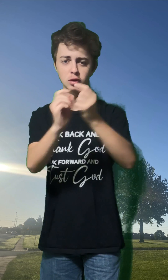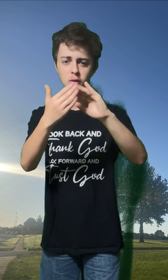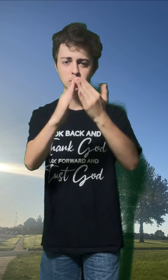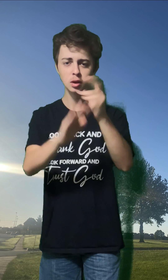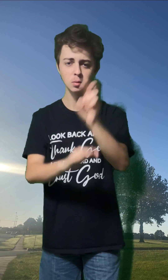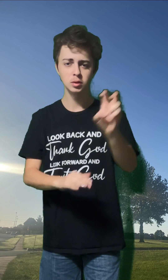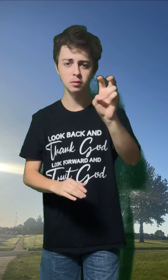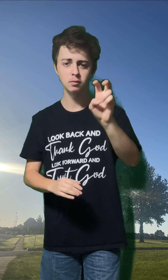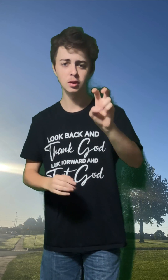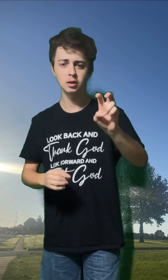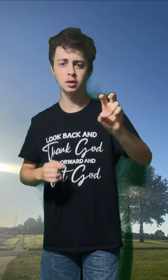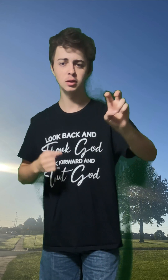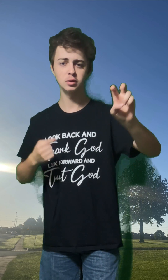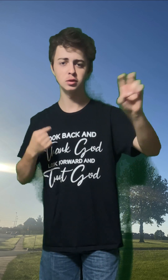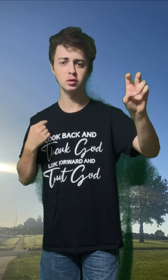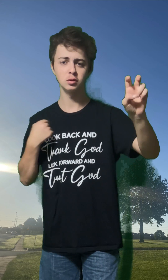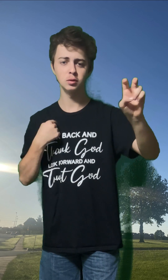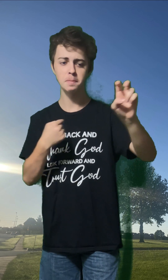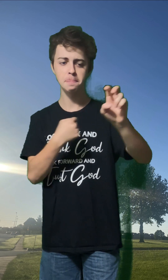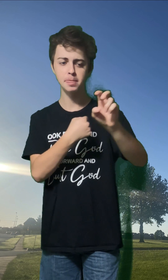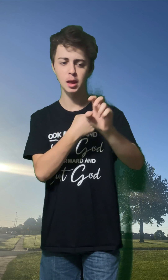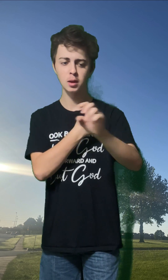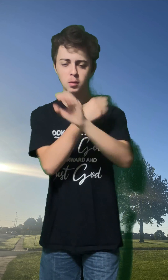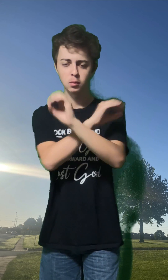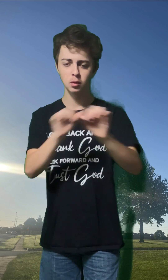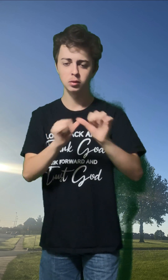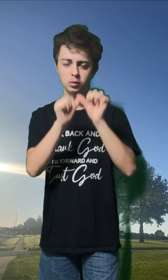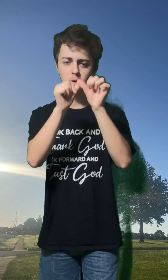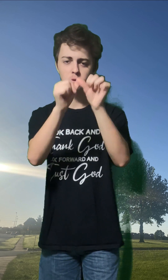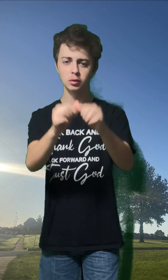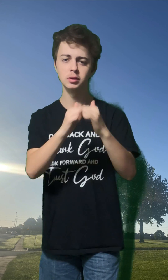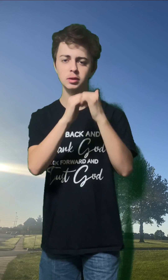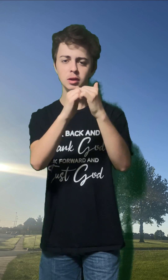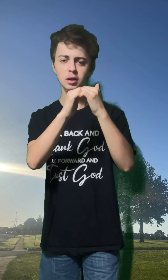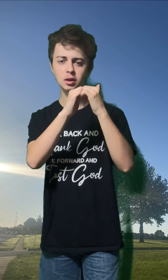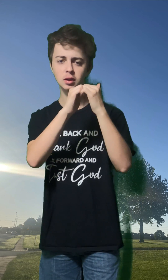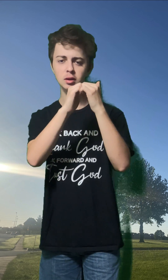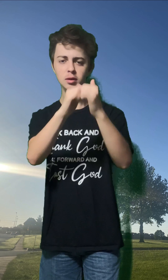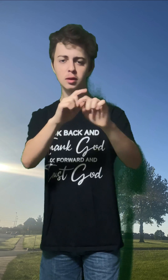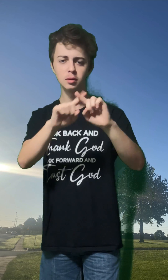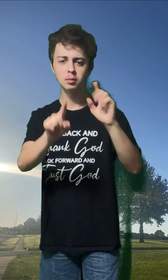Change becomes an adventure We're no longer together